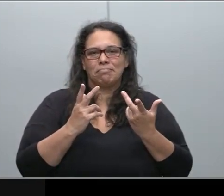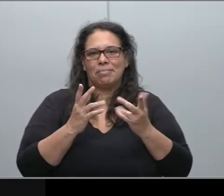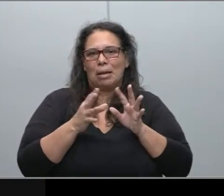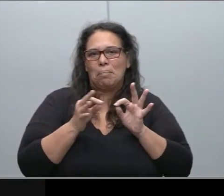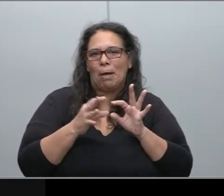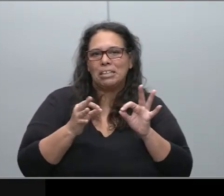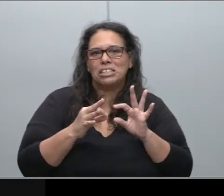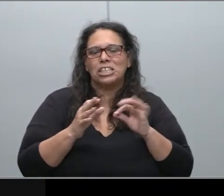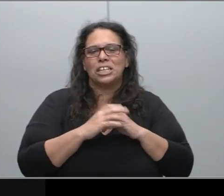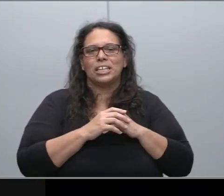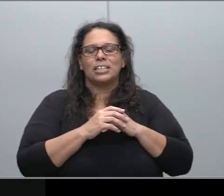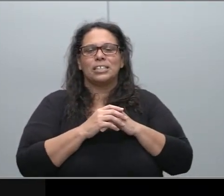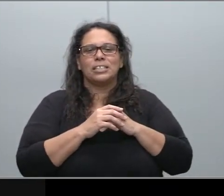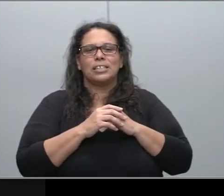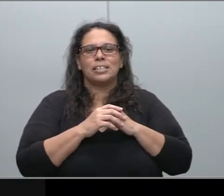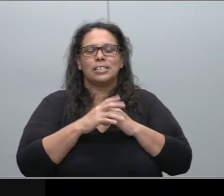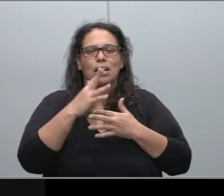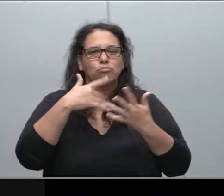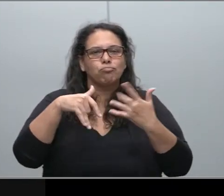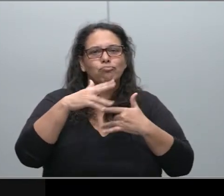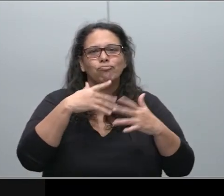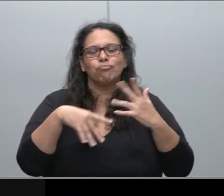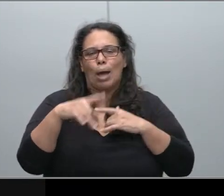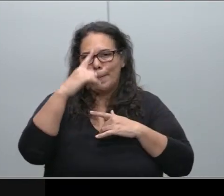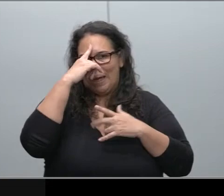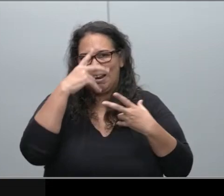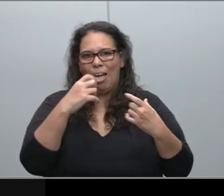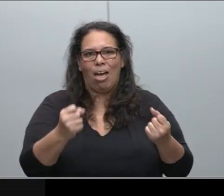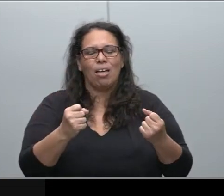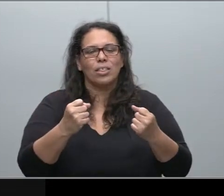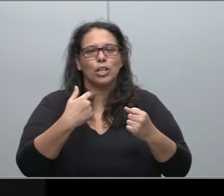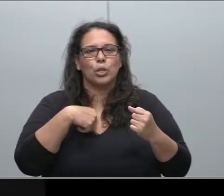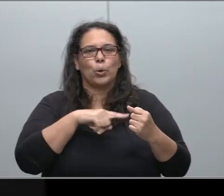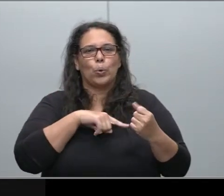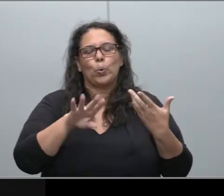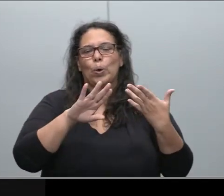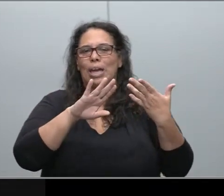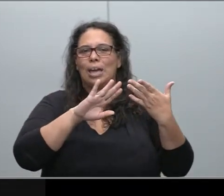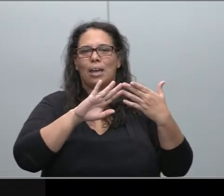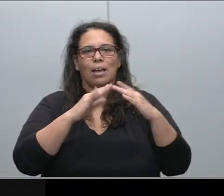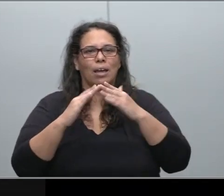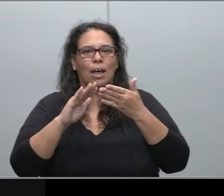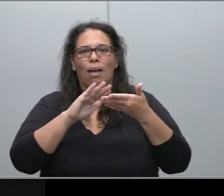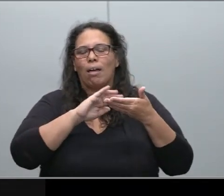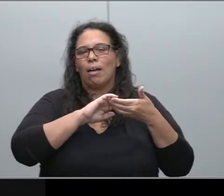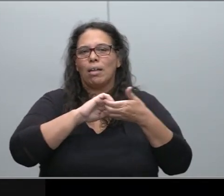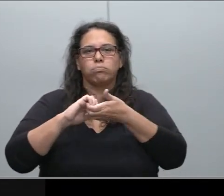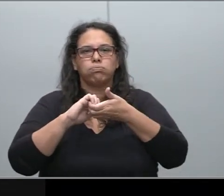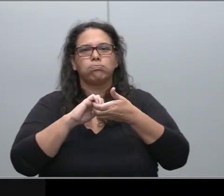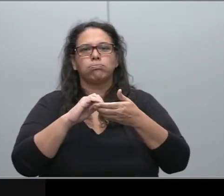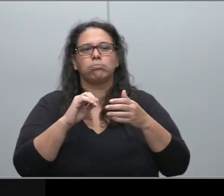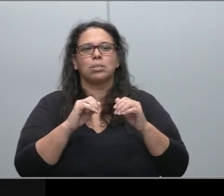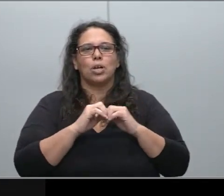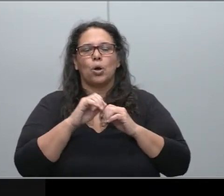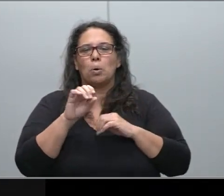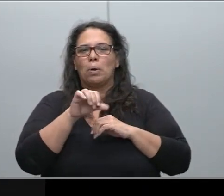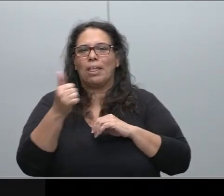And so that is continuing to be formed and developed. And there'll be more to share at upcoming board meetings.